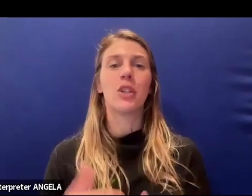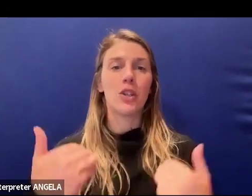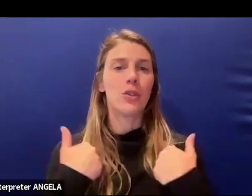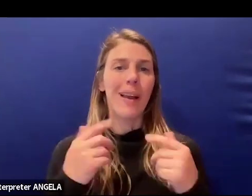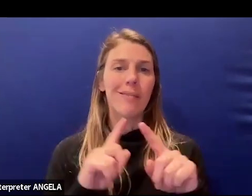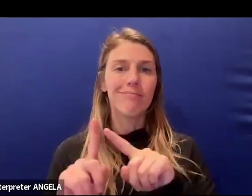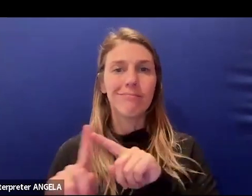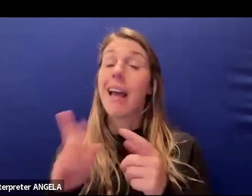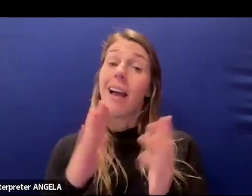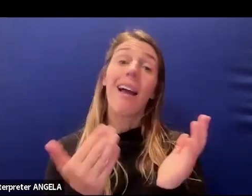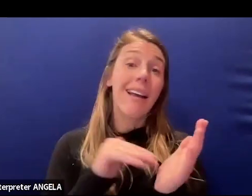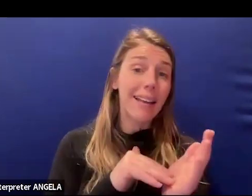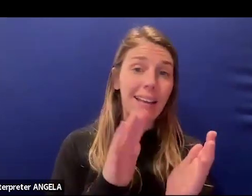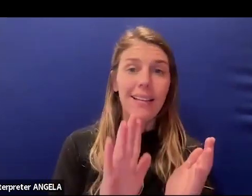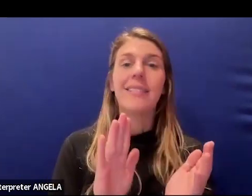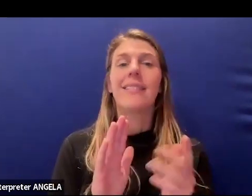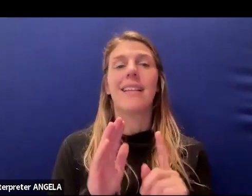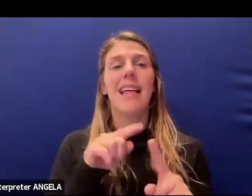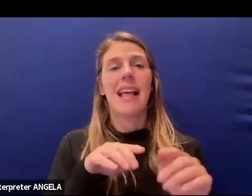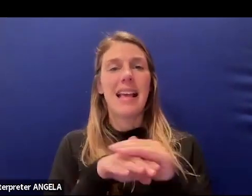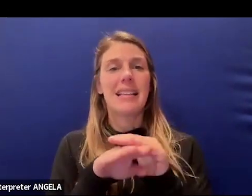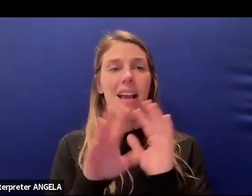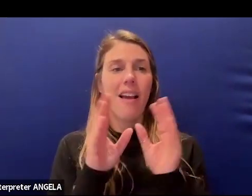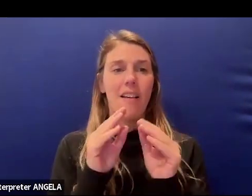There's, again, this accessible conference